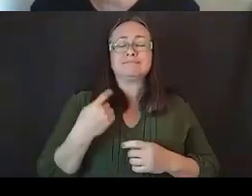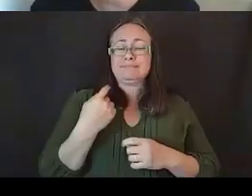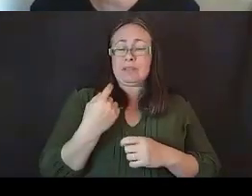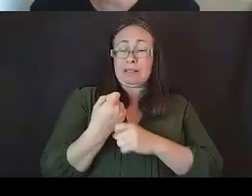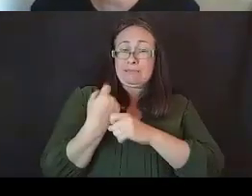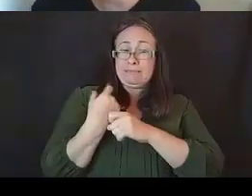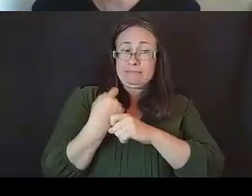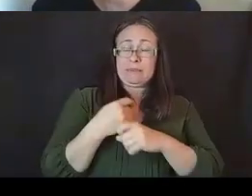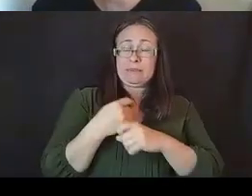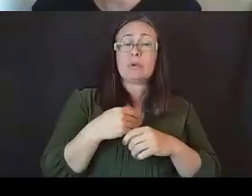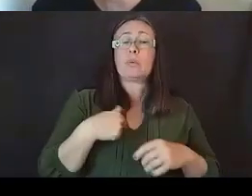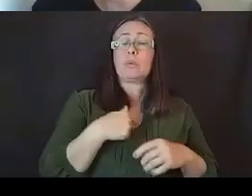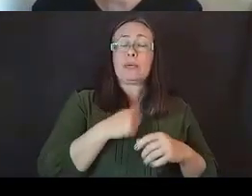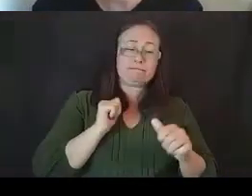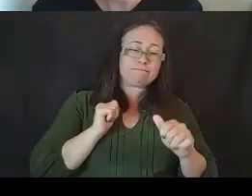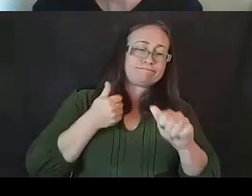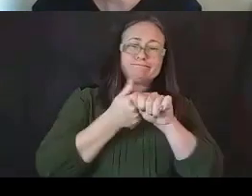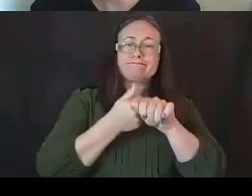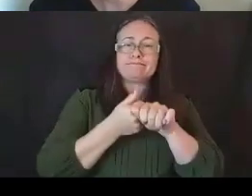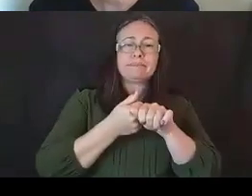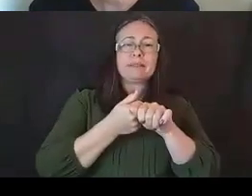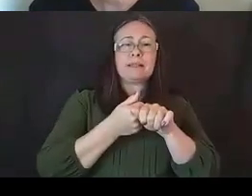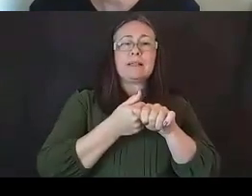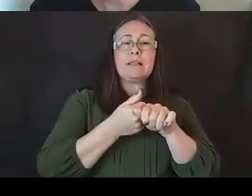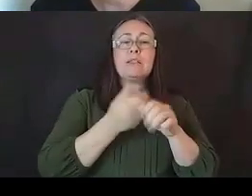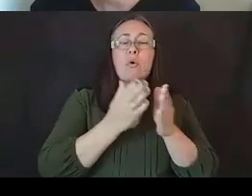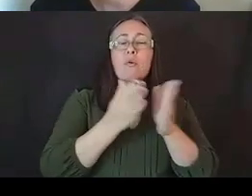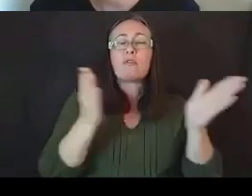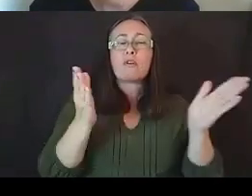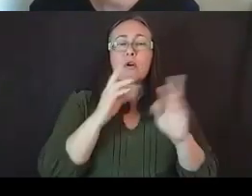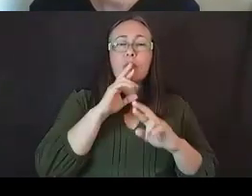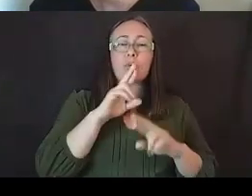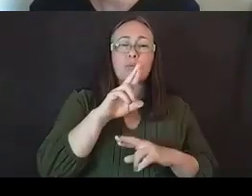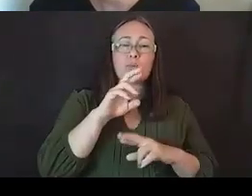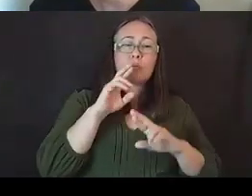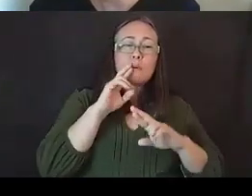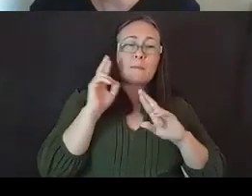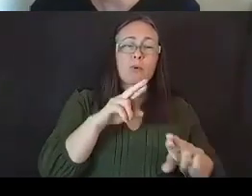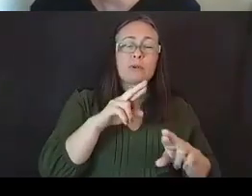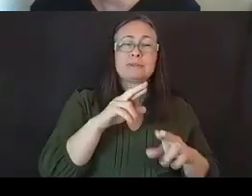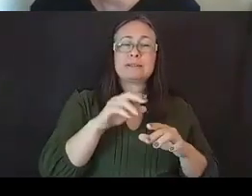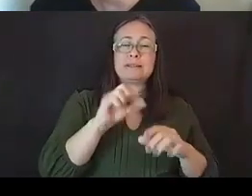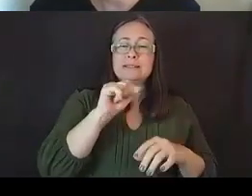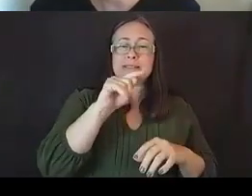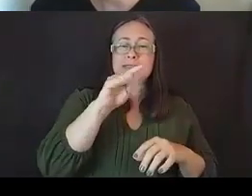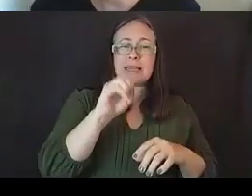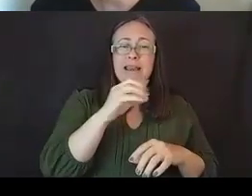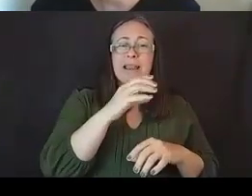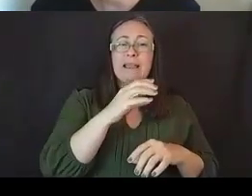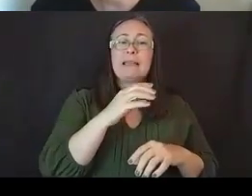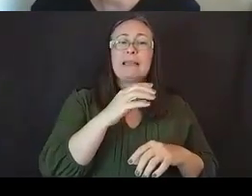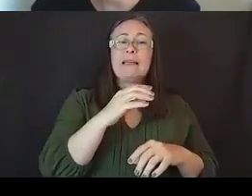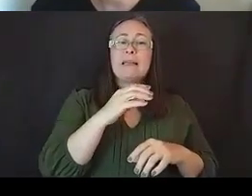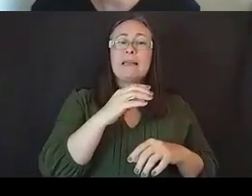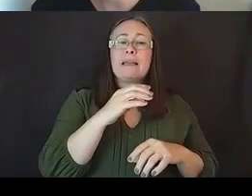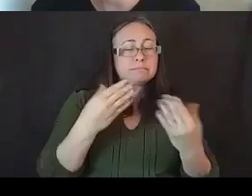of both the overall report site and the searchable reporter module, which offer faster and easier access to the same data